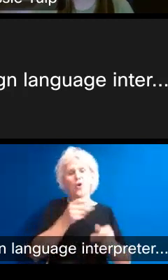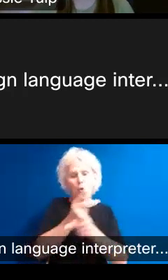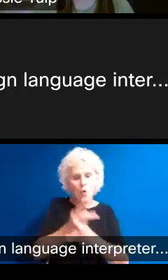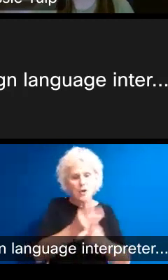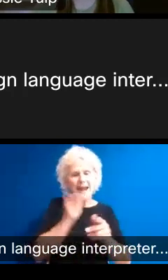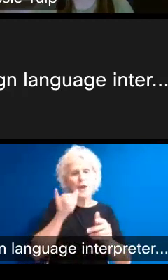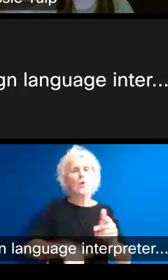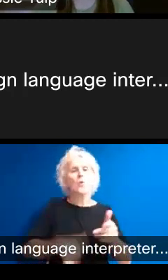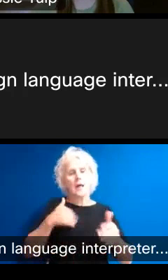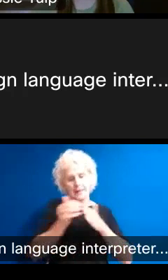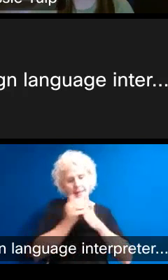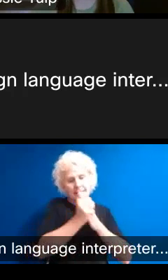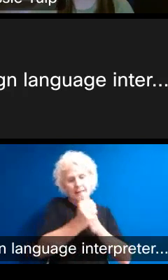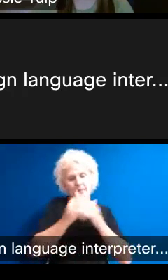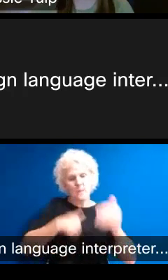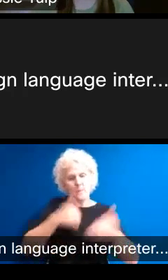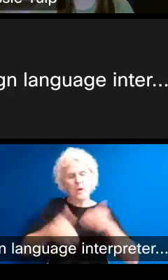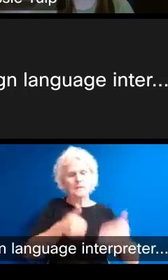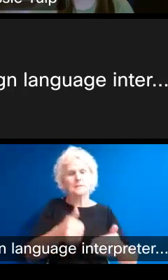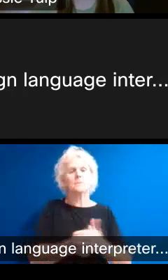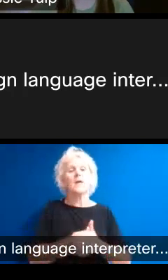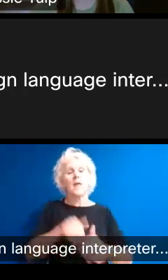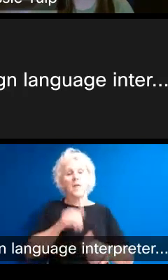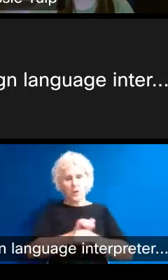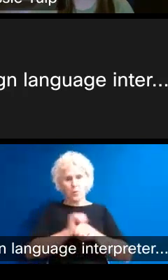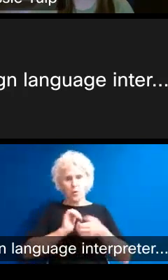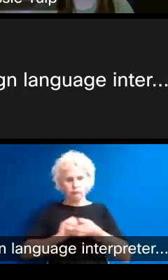case manager and certified assessor work together to share information and provide